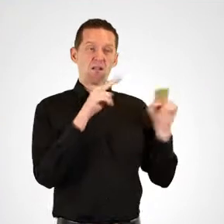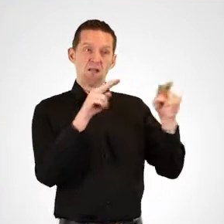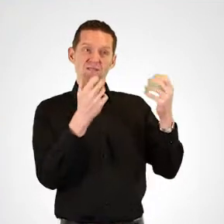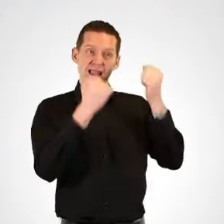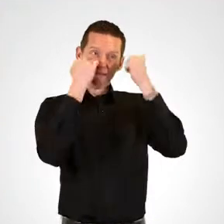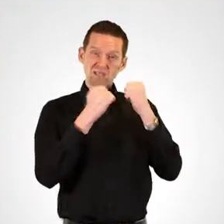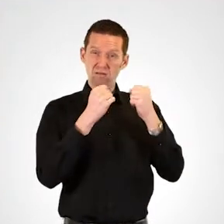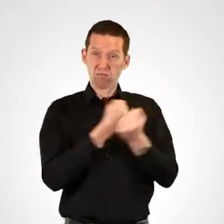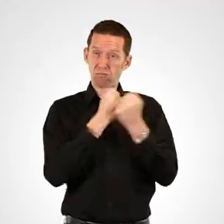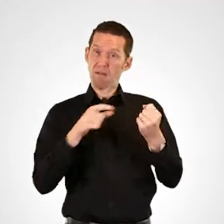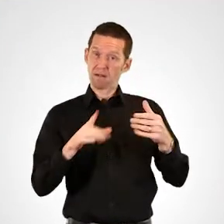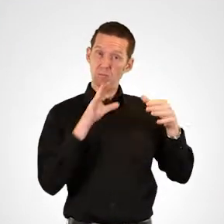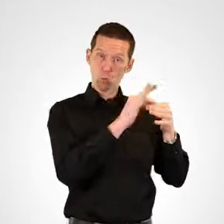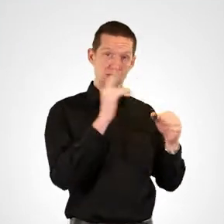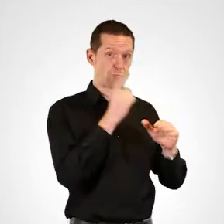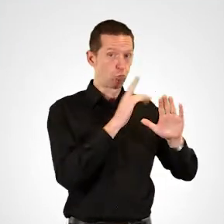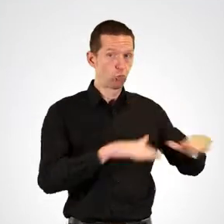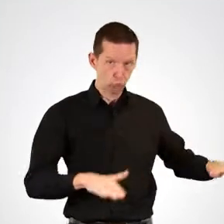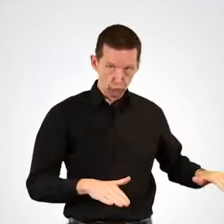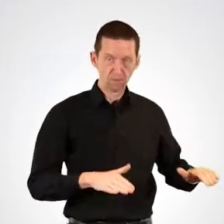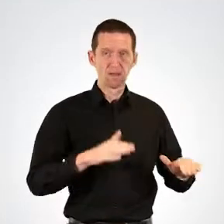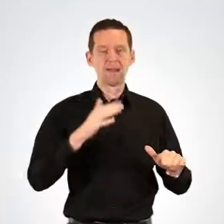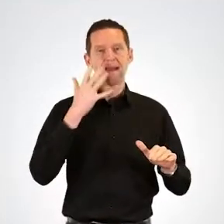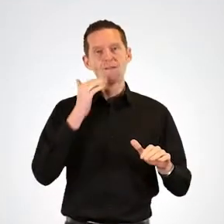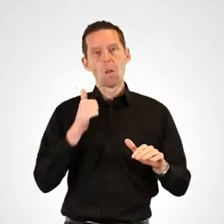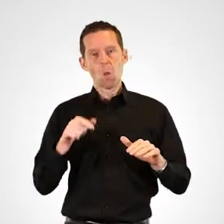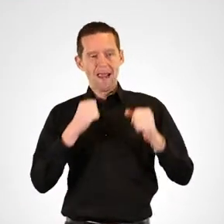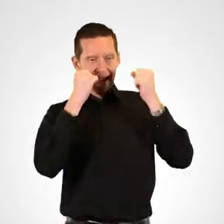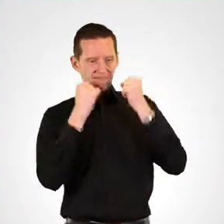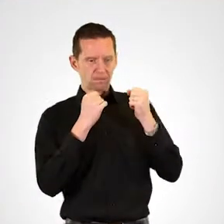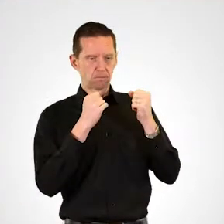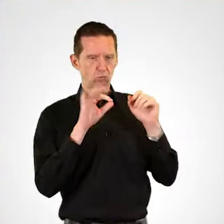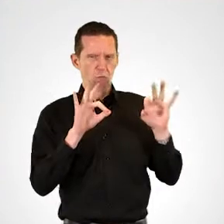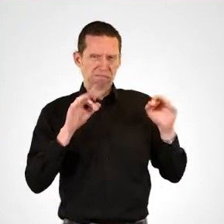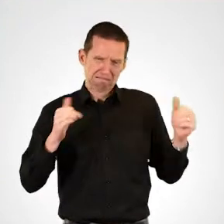that it applies to hearing children, and even though the evidence base isn't quite as robust in deaf children,